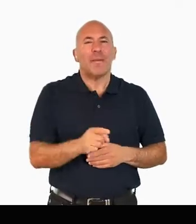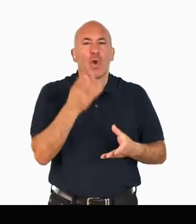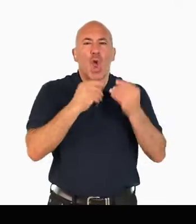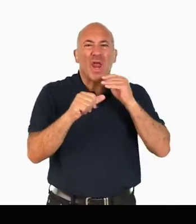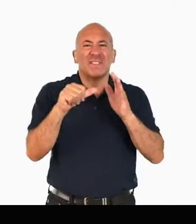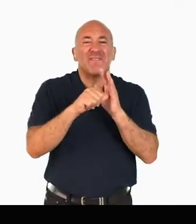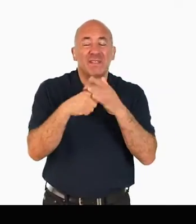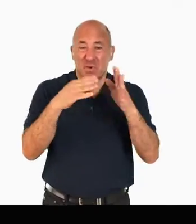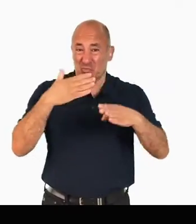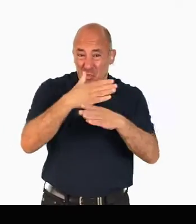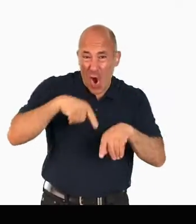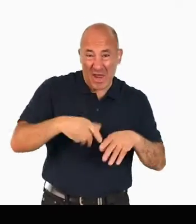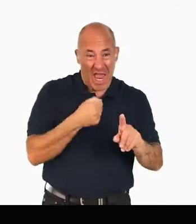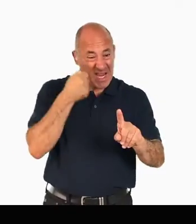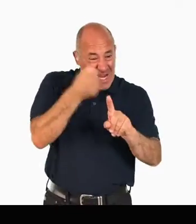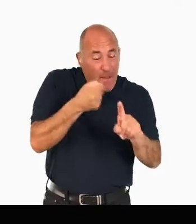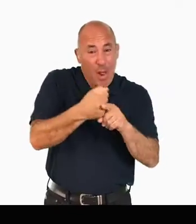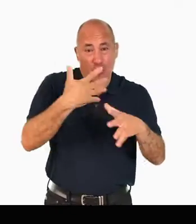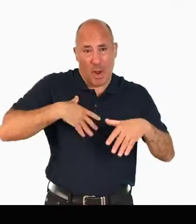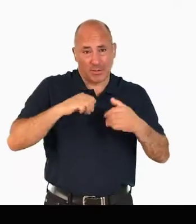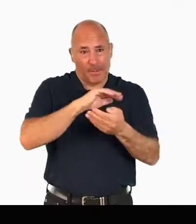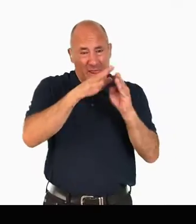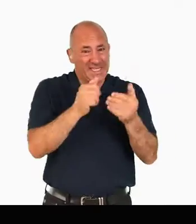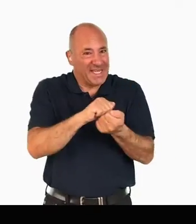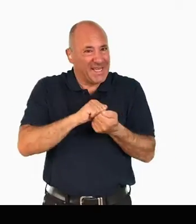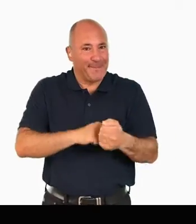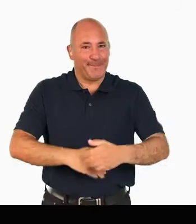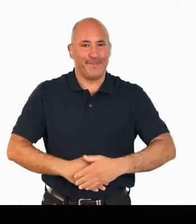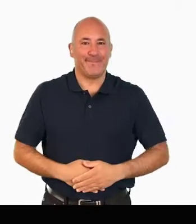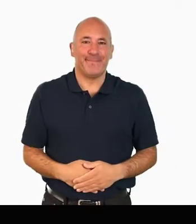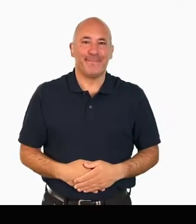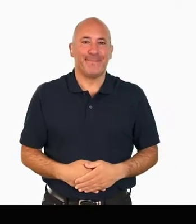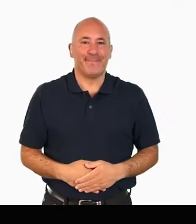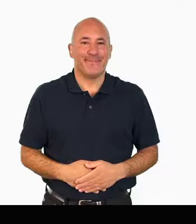People with learning difficulties worked here, they did campaign to keep their building.